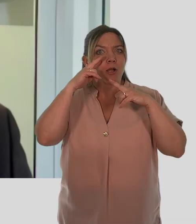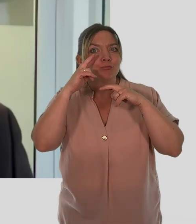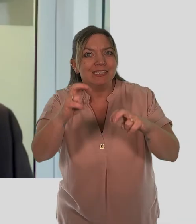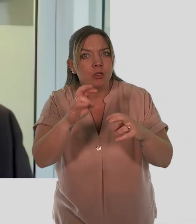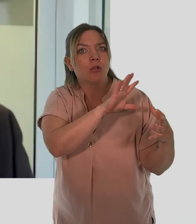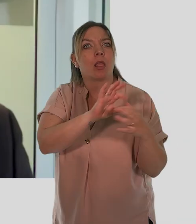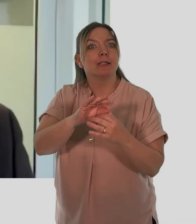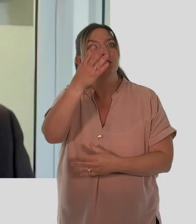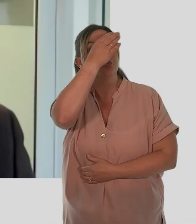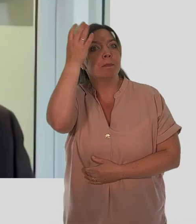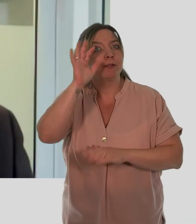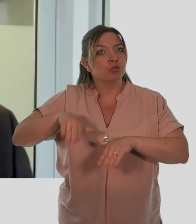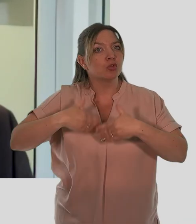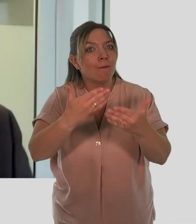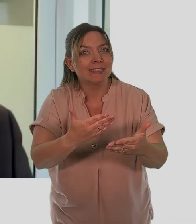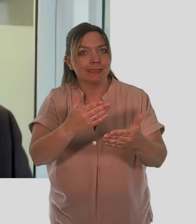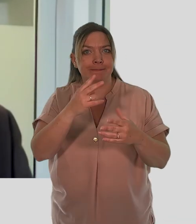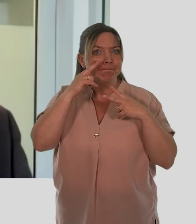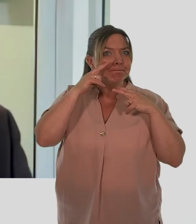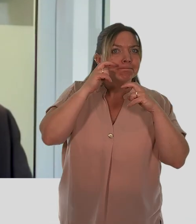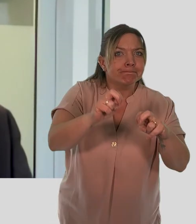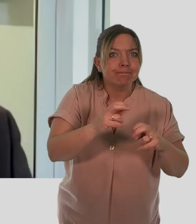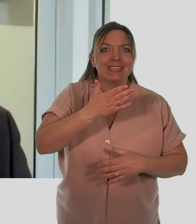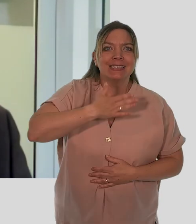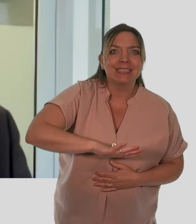So what we wanted to do as part of our roadmap is to combine